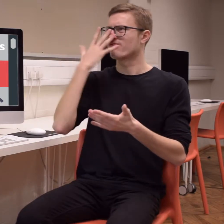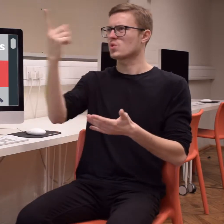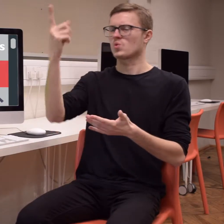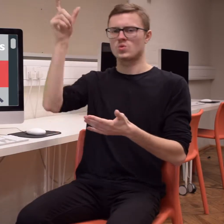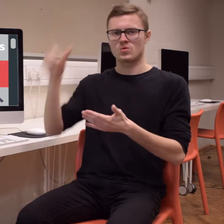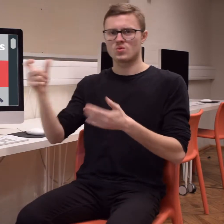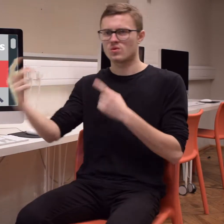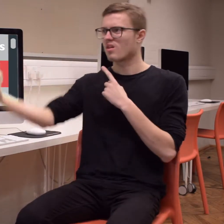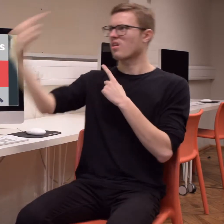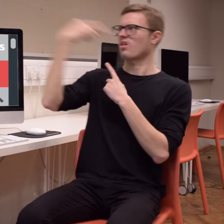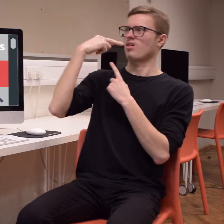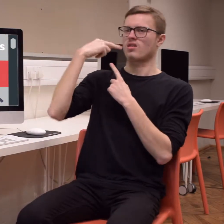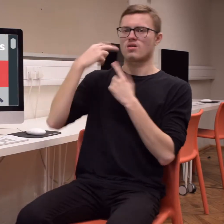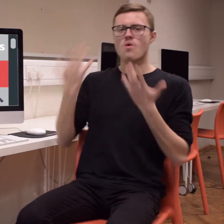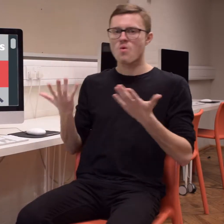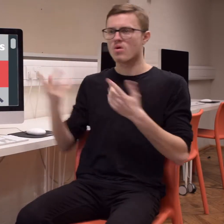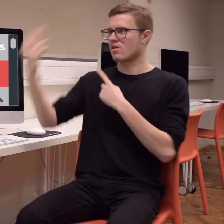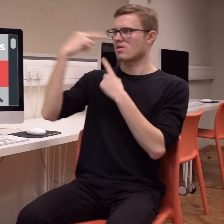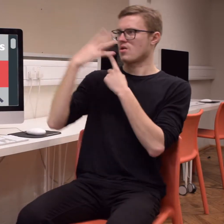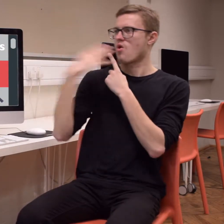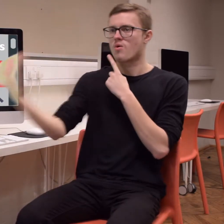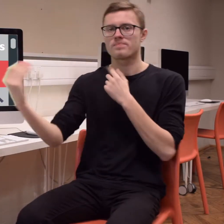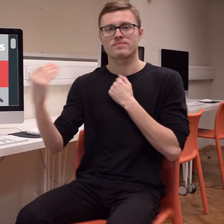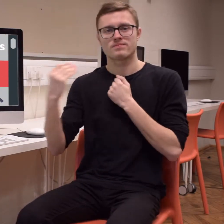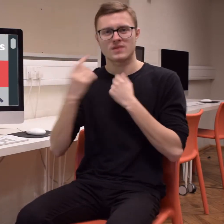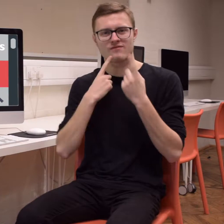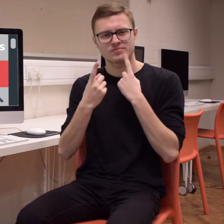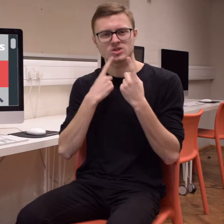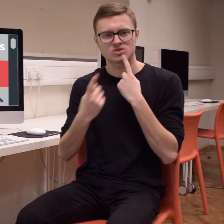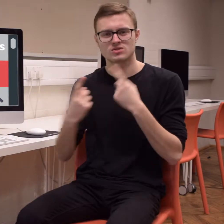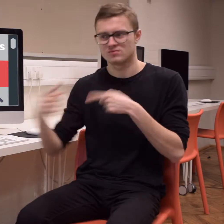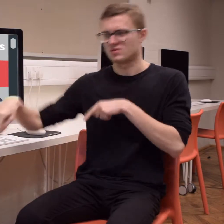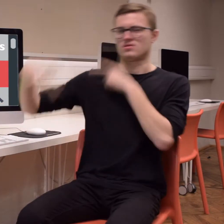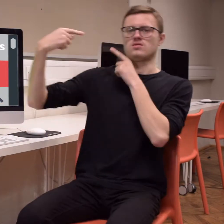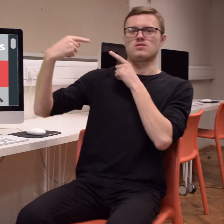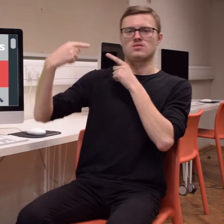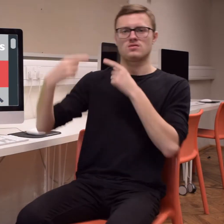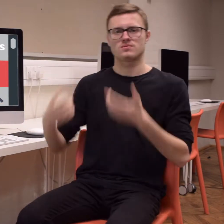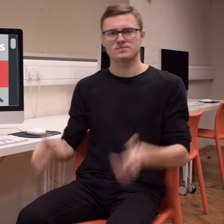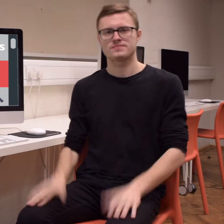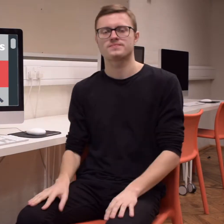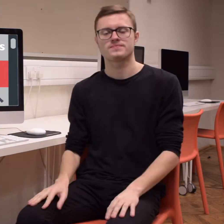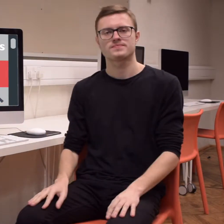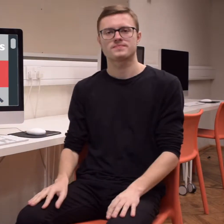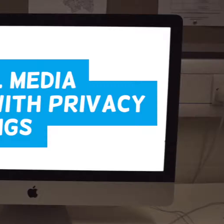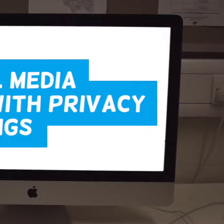messages coming through or people using information on social media against you.